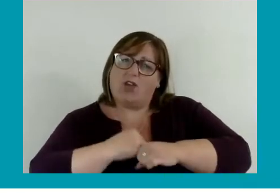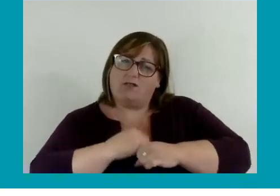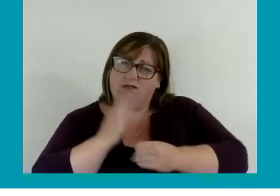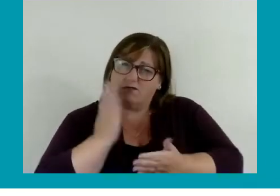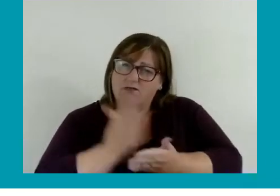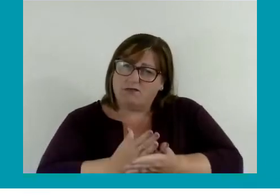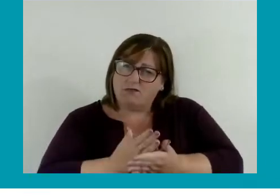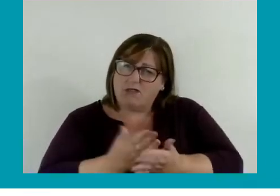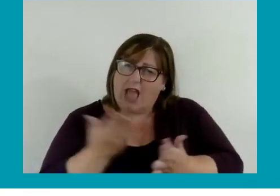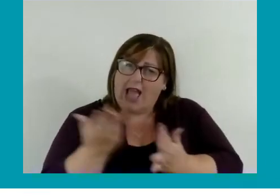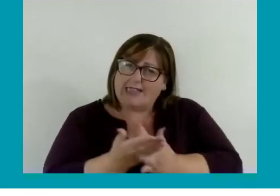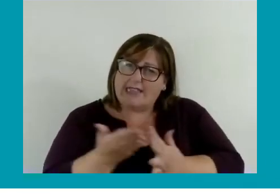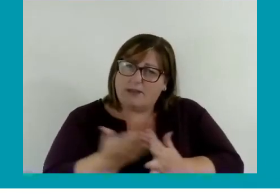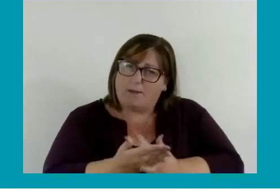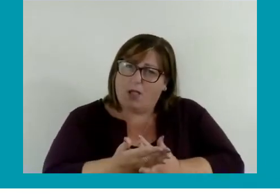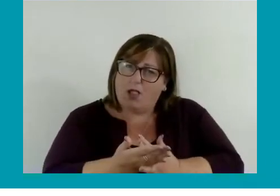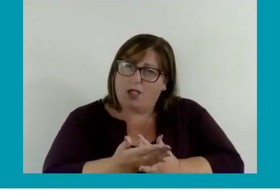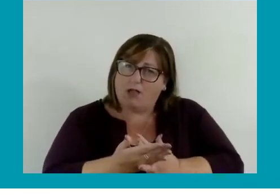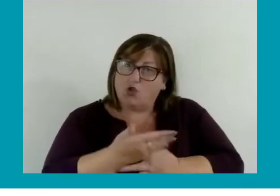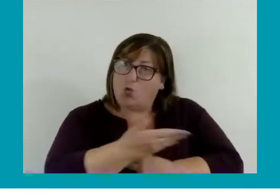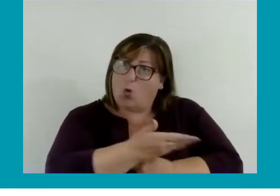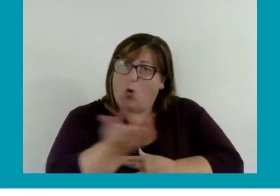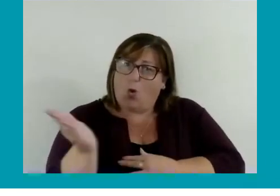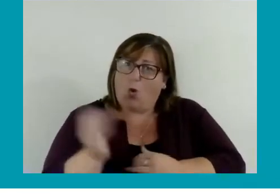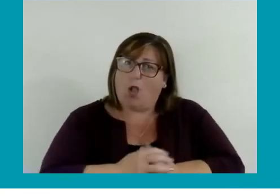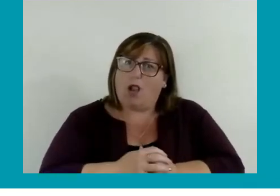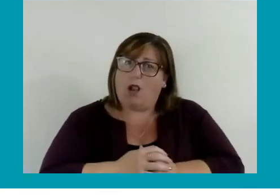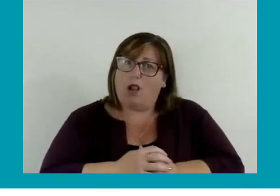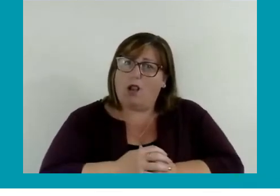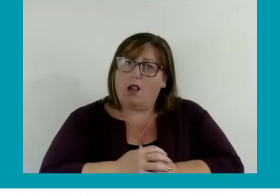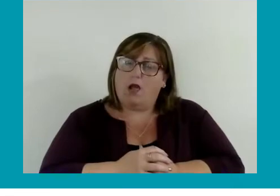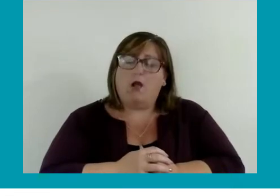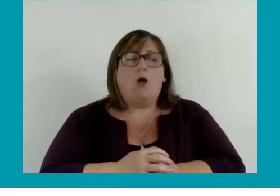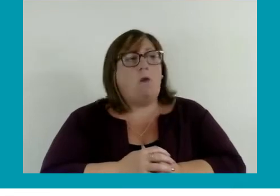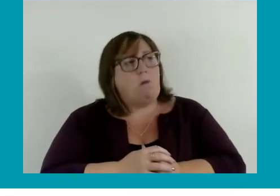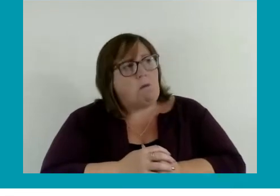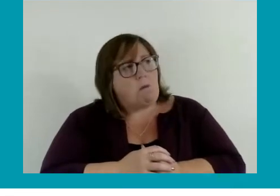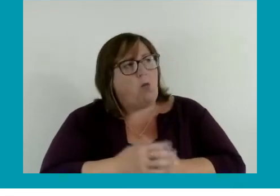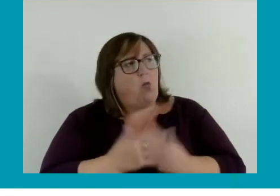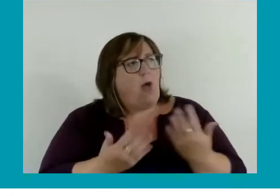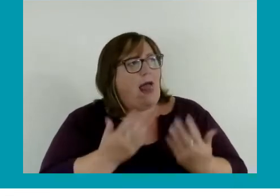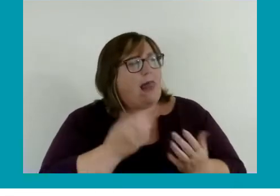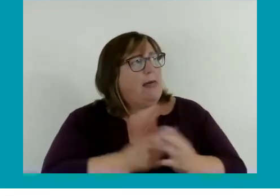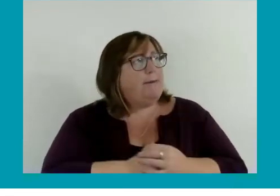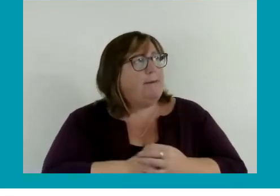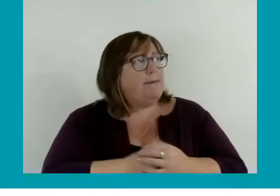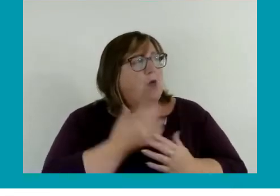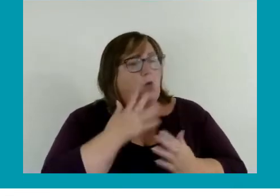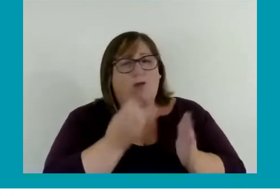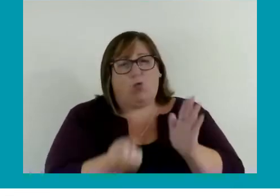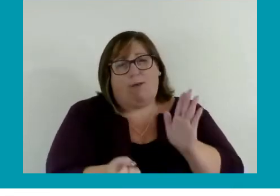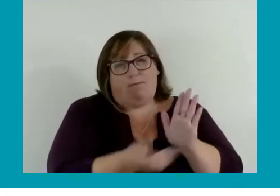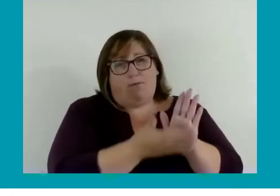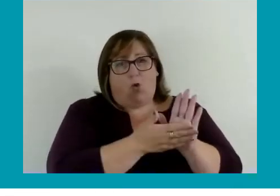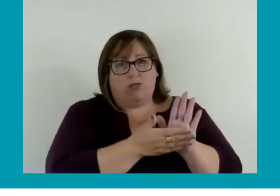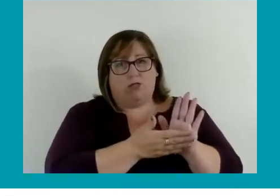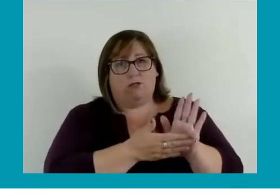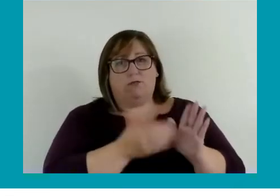we um when we're posting our job adverts we think about the language that we use and how um easy to